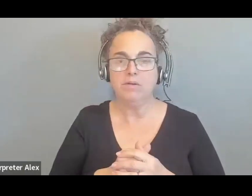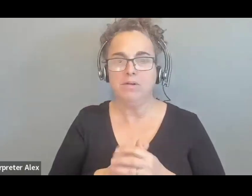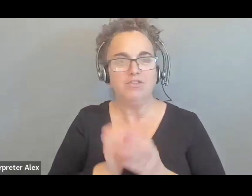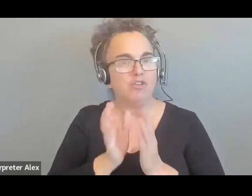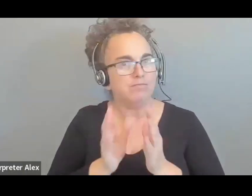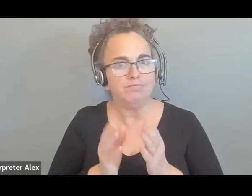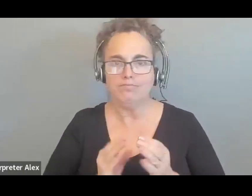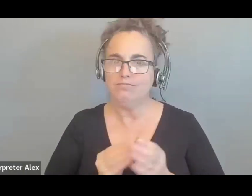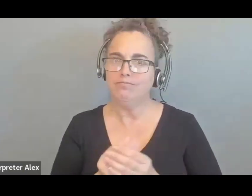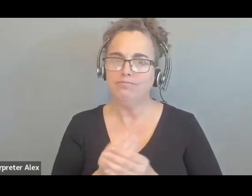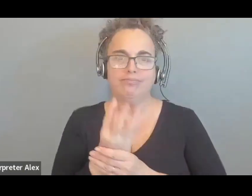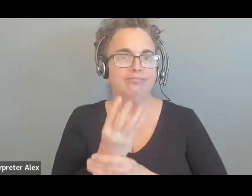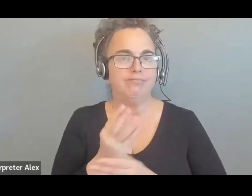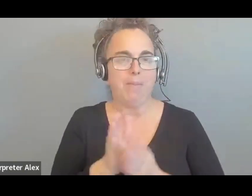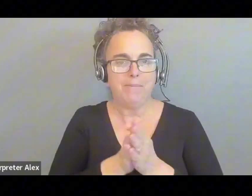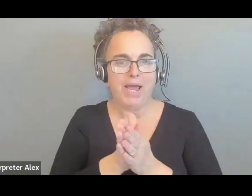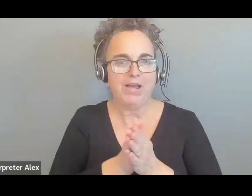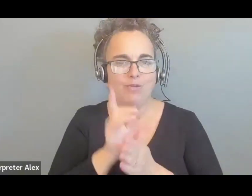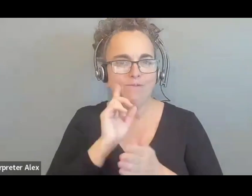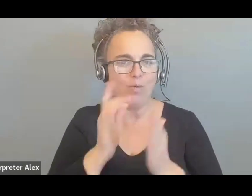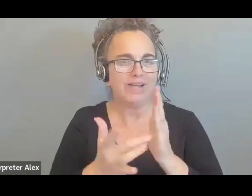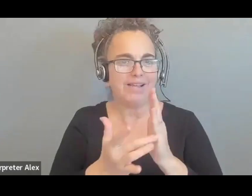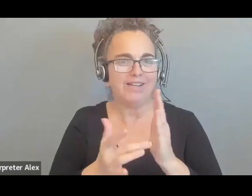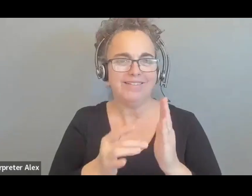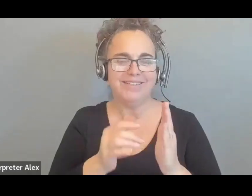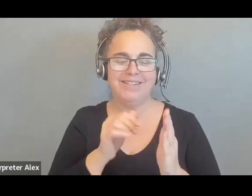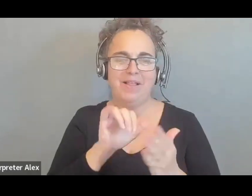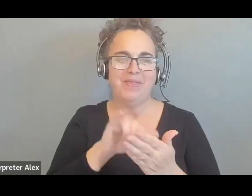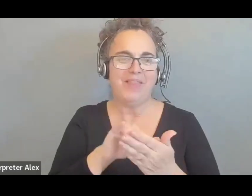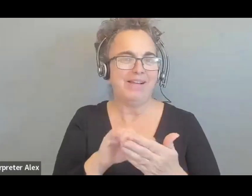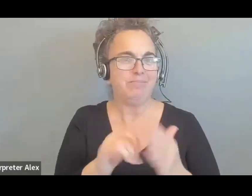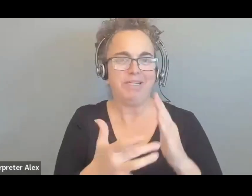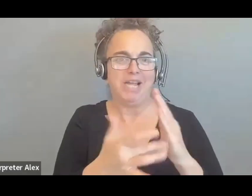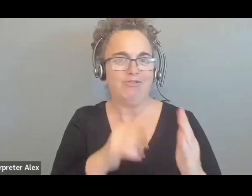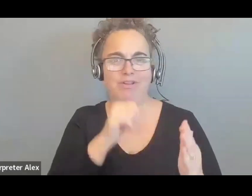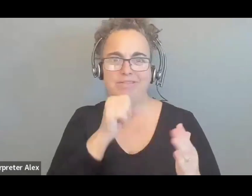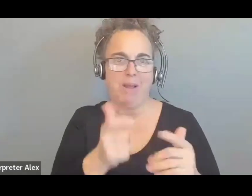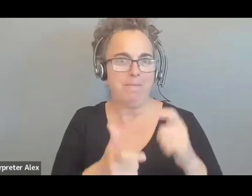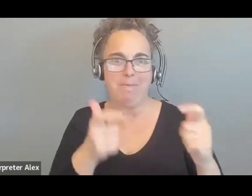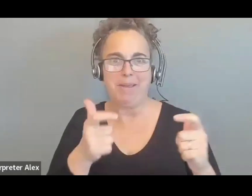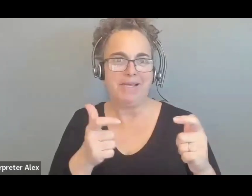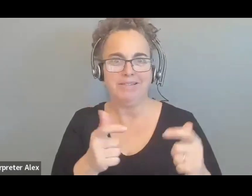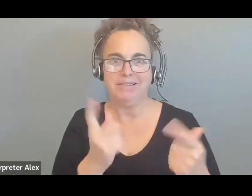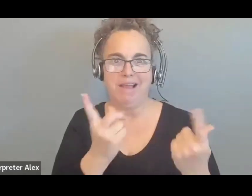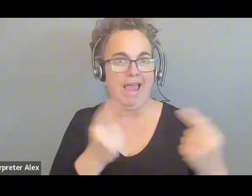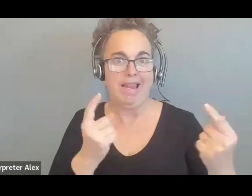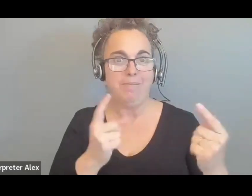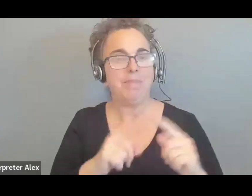for technology, realizing it's not just my biggest enemy and frustration, but my best friend.